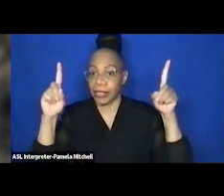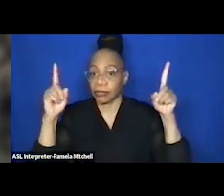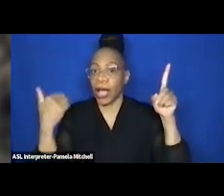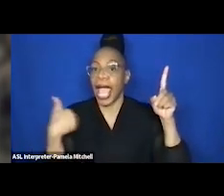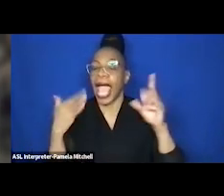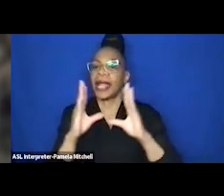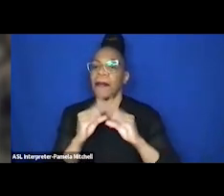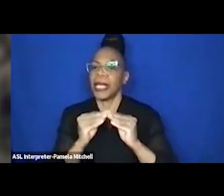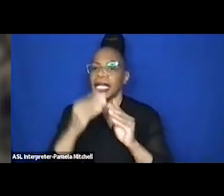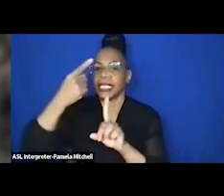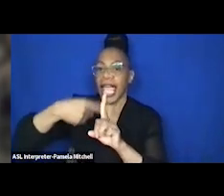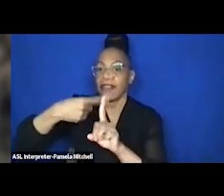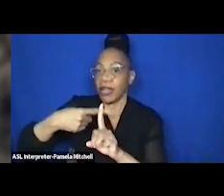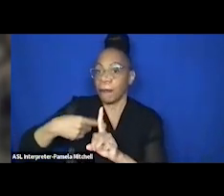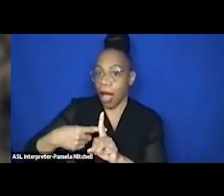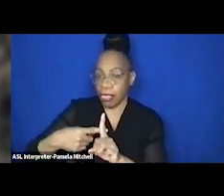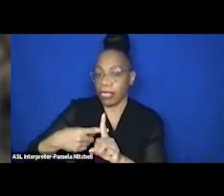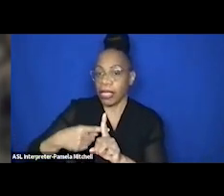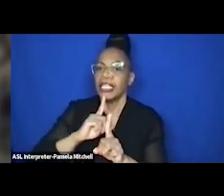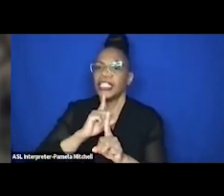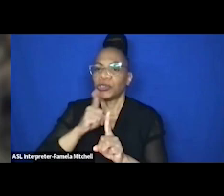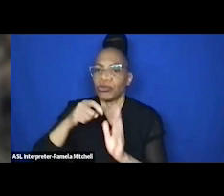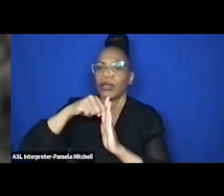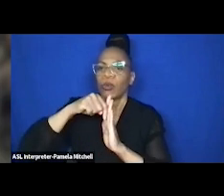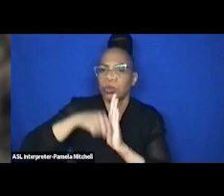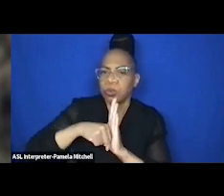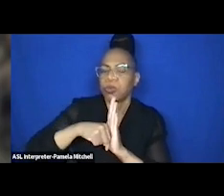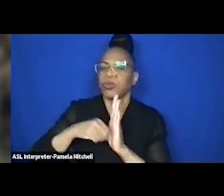It's intense to meet on a monthly basis and have these discussions